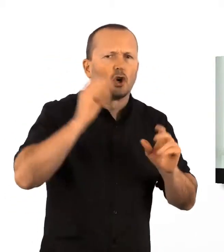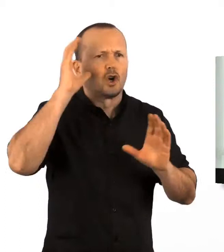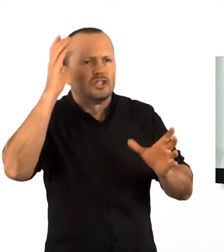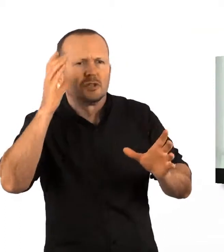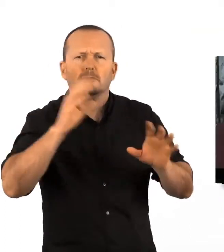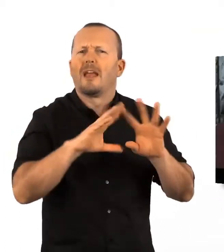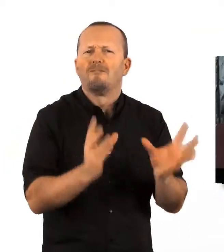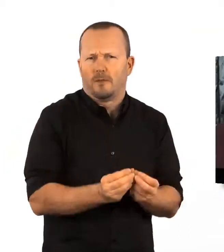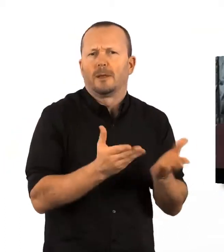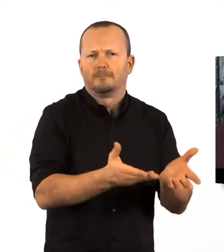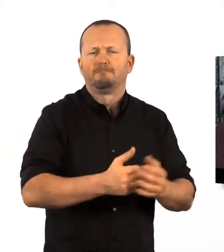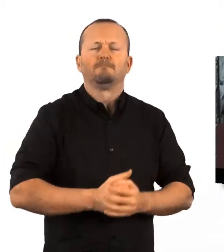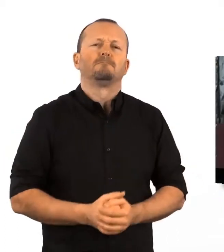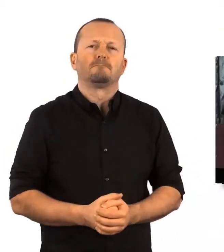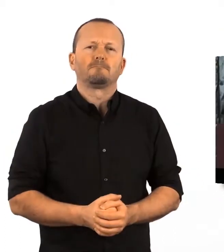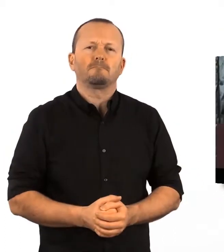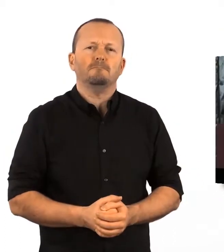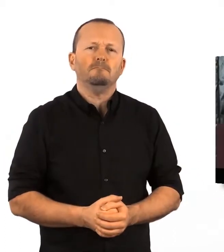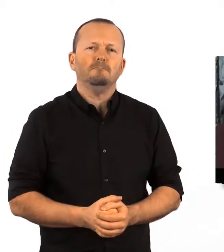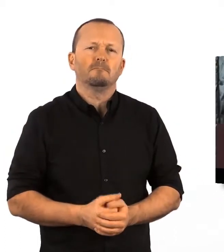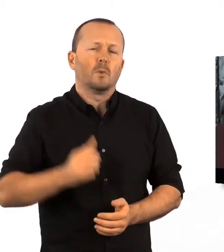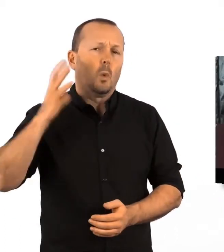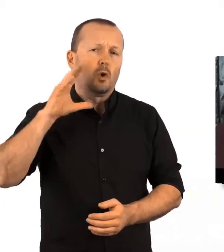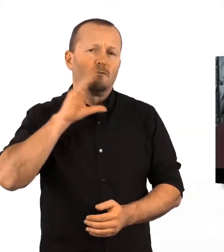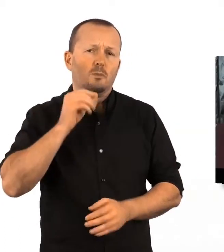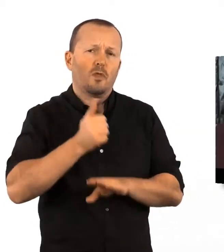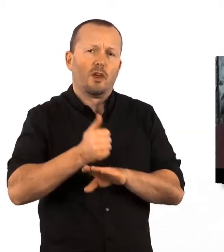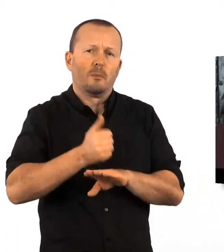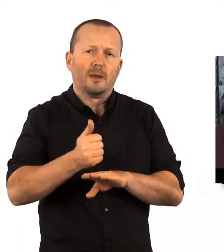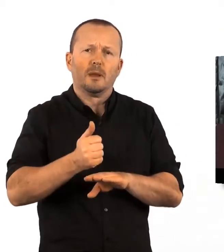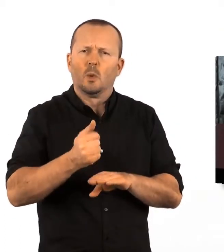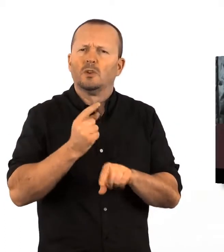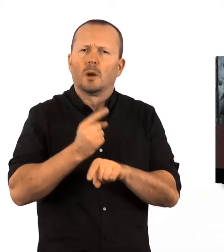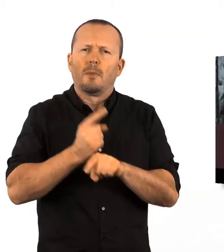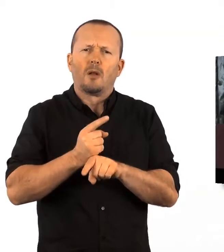Jill: One of the techniques that we talk about in auditory verbal therapy is the auditory